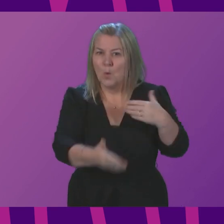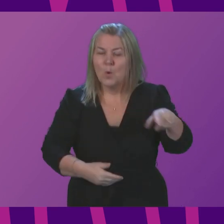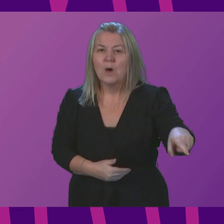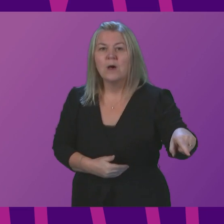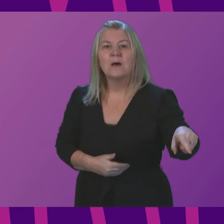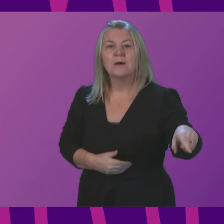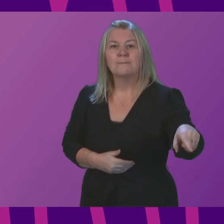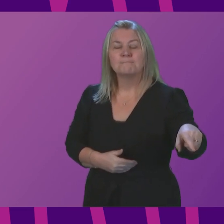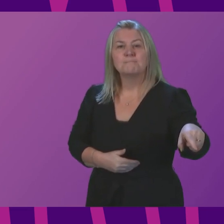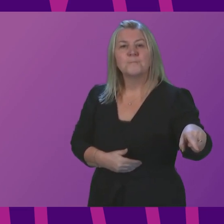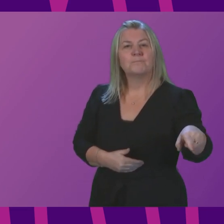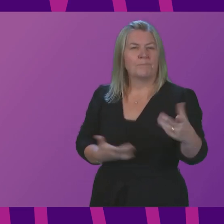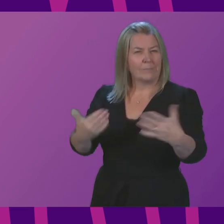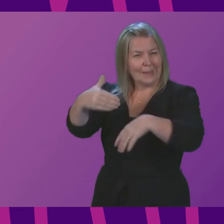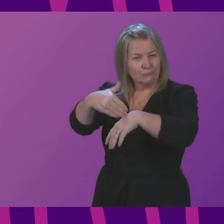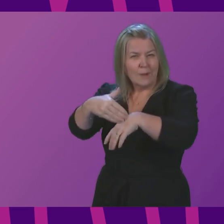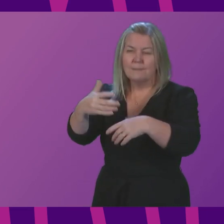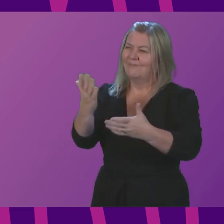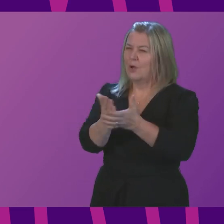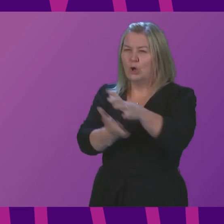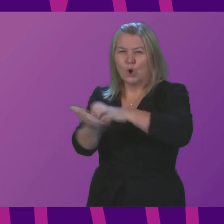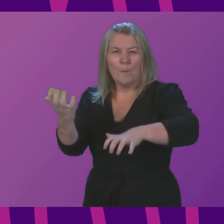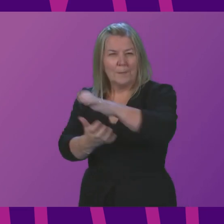of crime—that the reforms in question are often complex reforms that have to be done